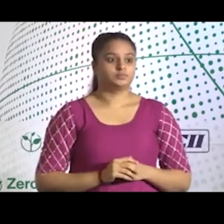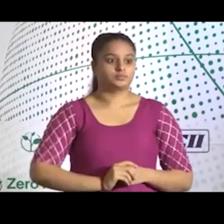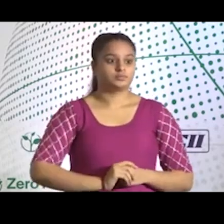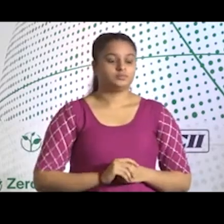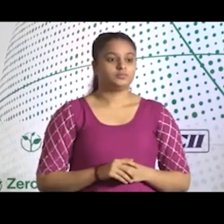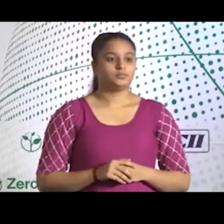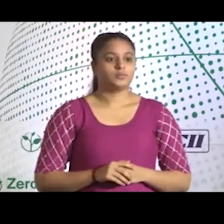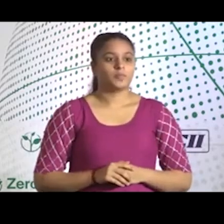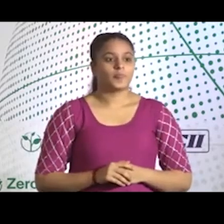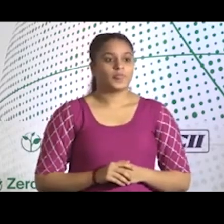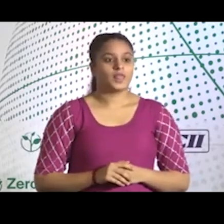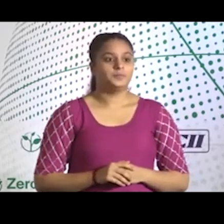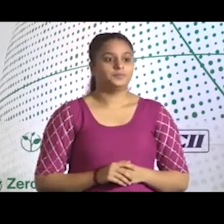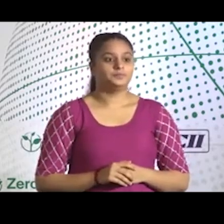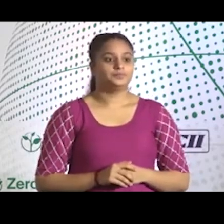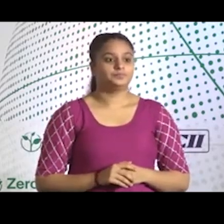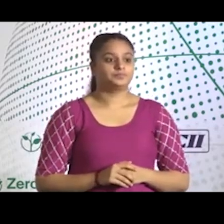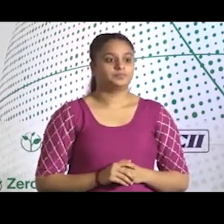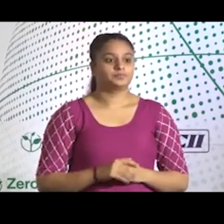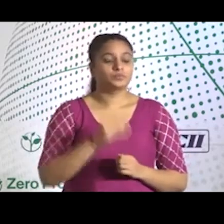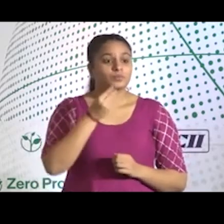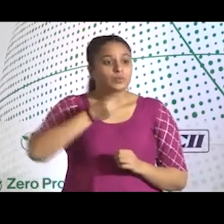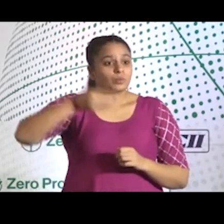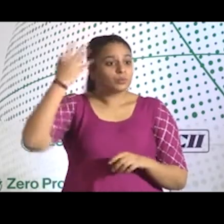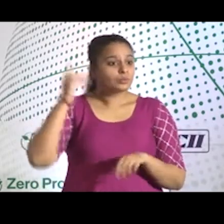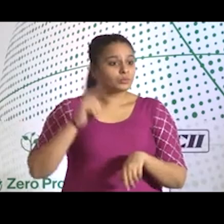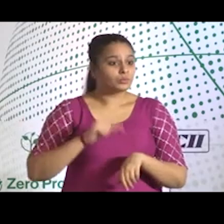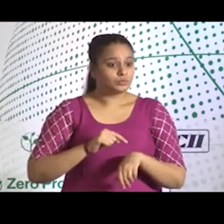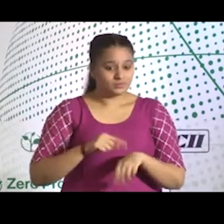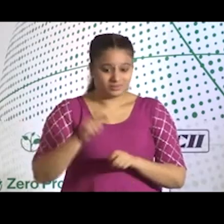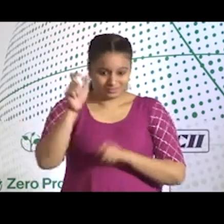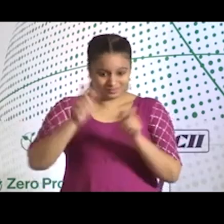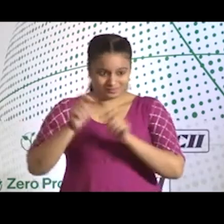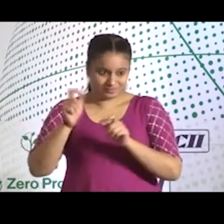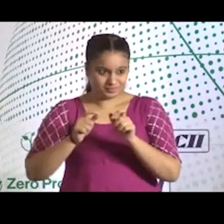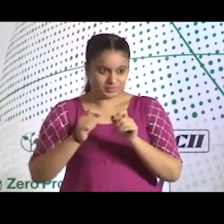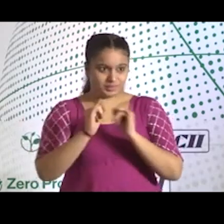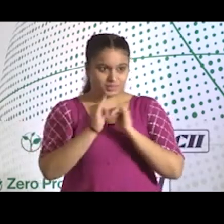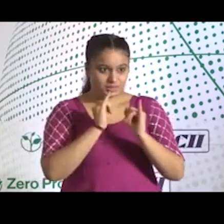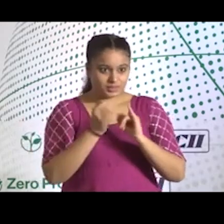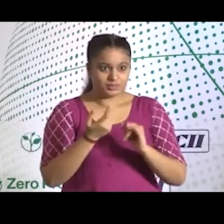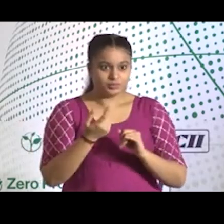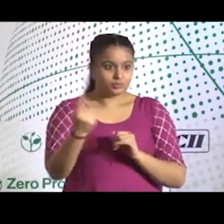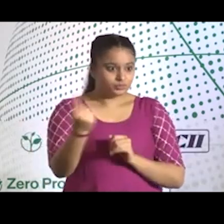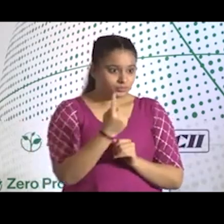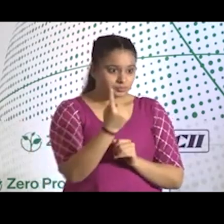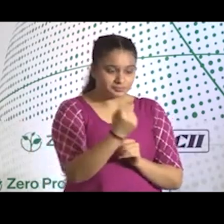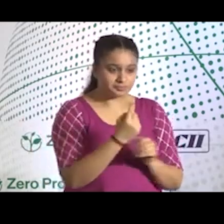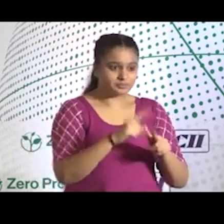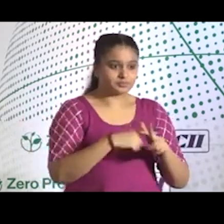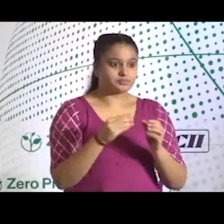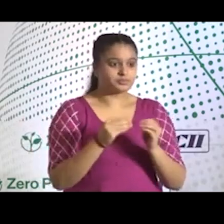and also historically, a lot of our higher thing has been focused without much of a difference.